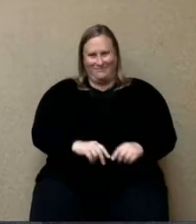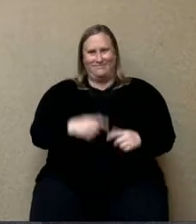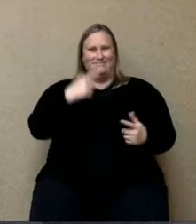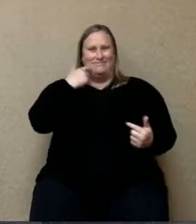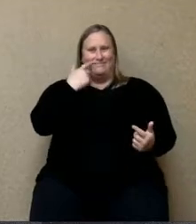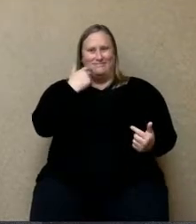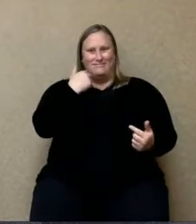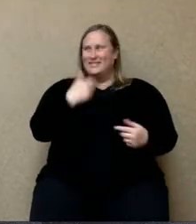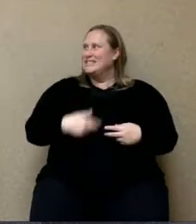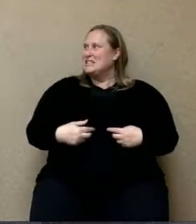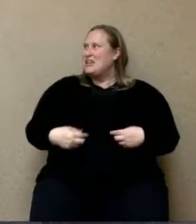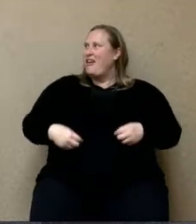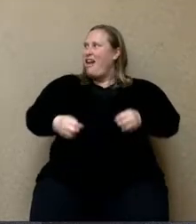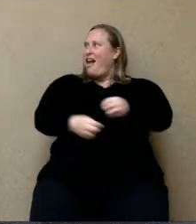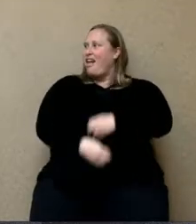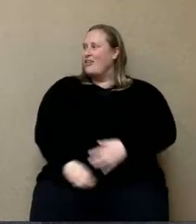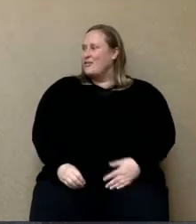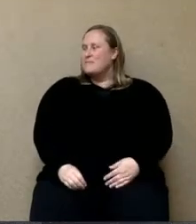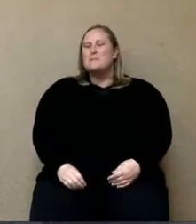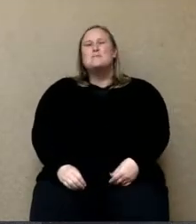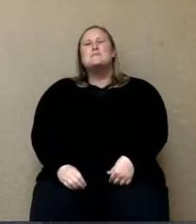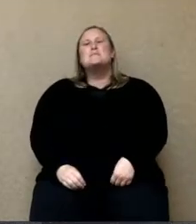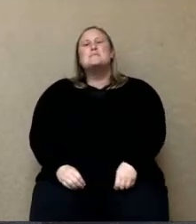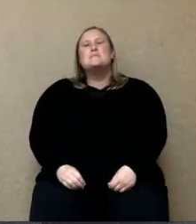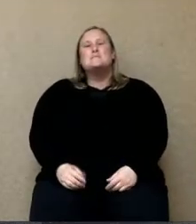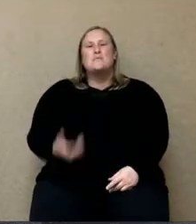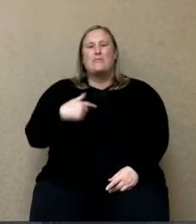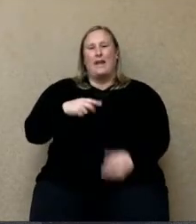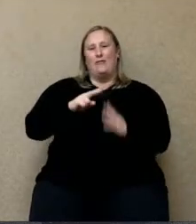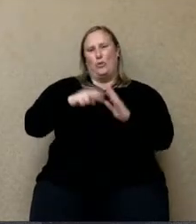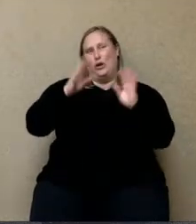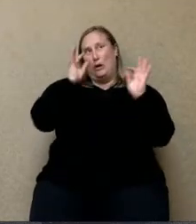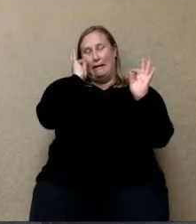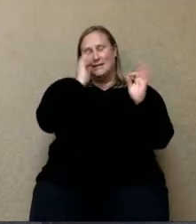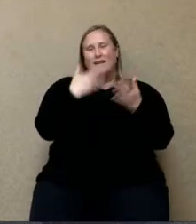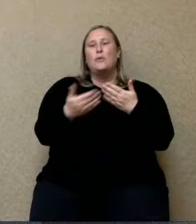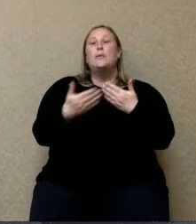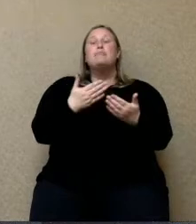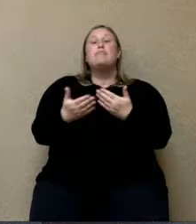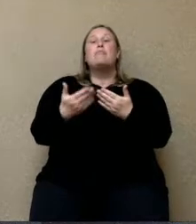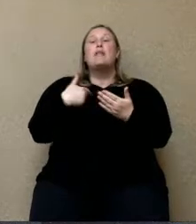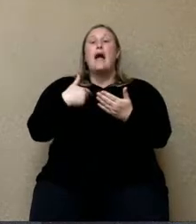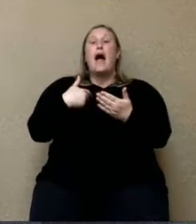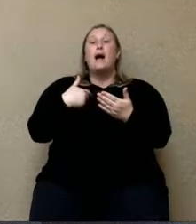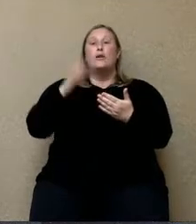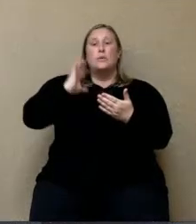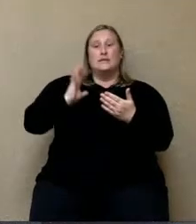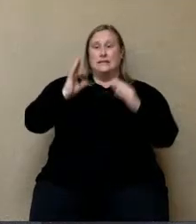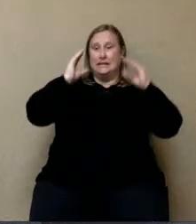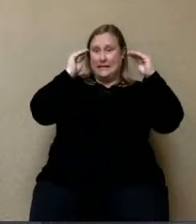Can't go with that joke anymore because I have readers. But anyways, so I was a teacher.